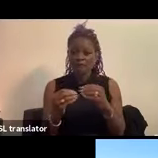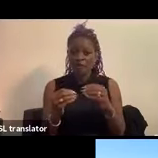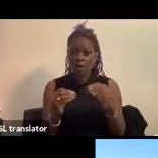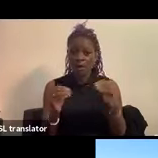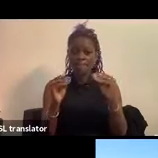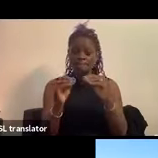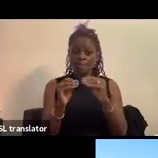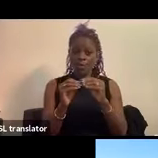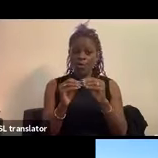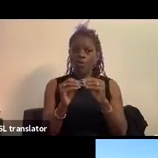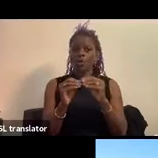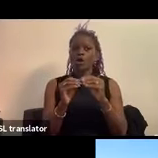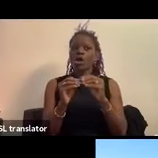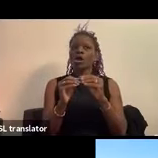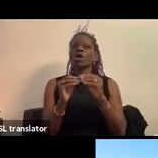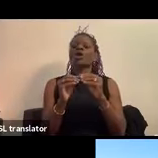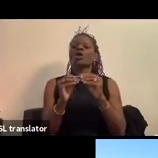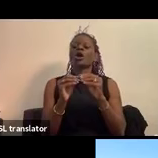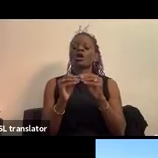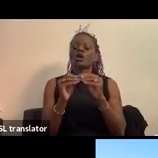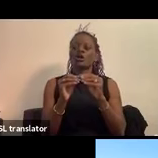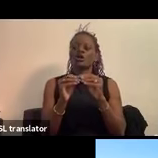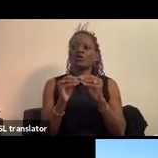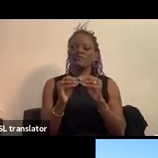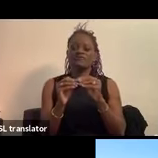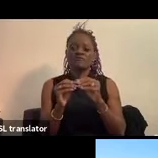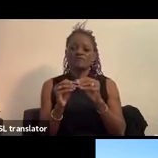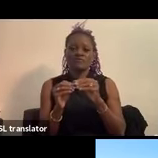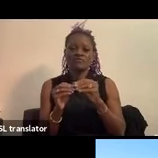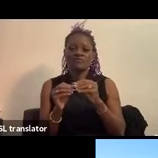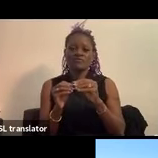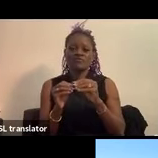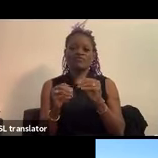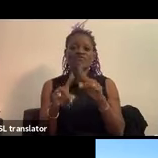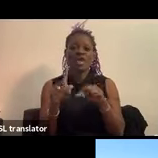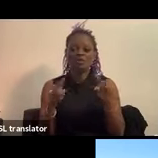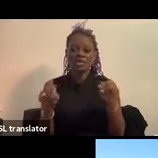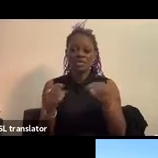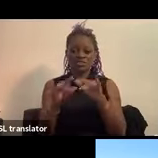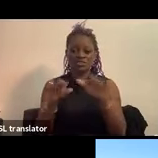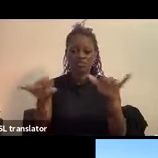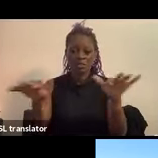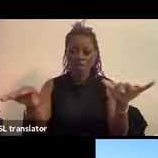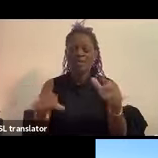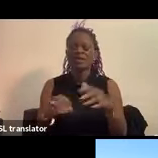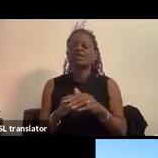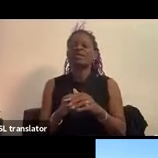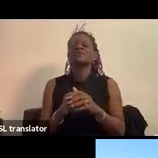going to take more vaccination to get to herd immunity. So it kind of ups the game a little bit.